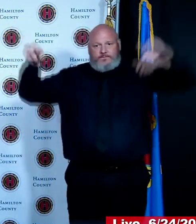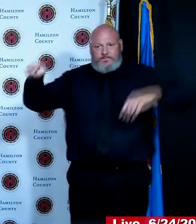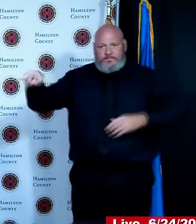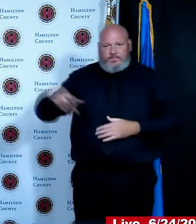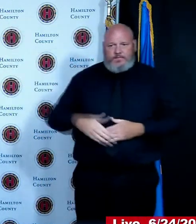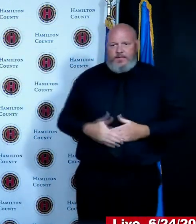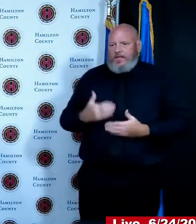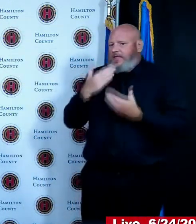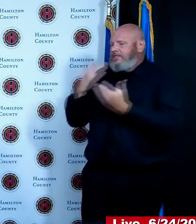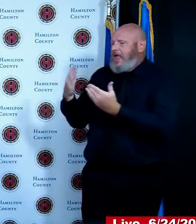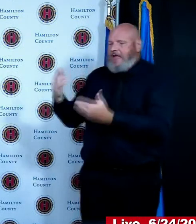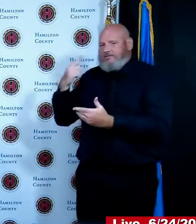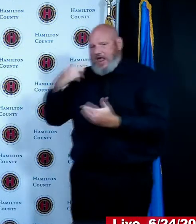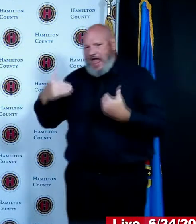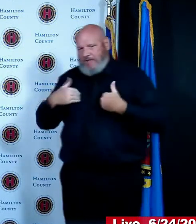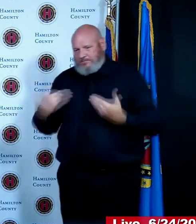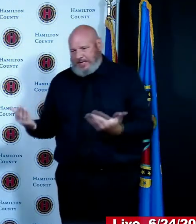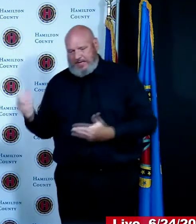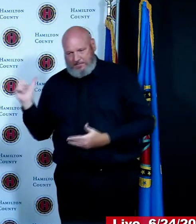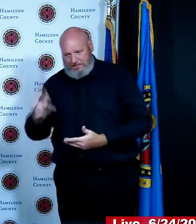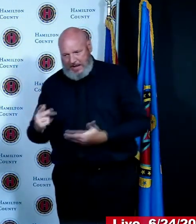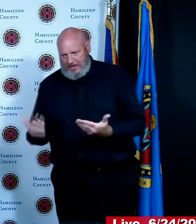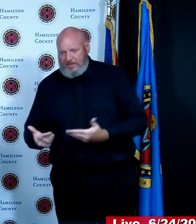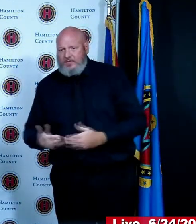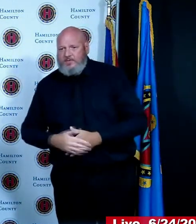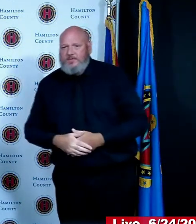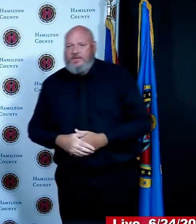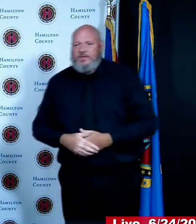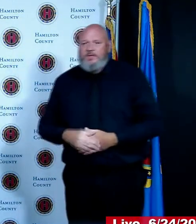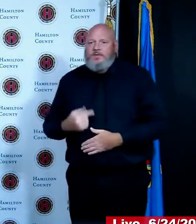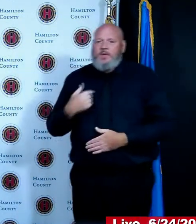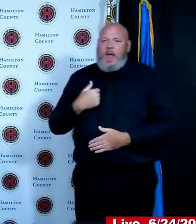Christa Hyson I serve as the public information officer for the Greater